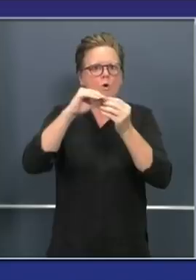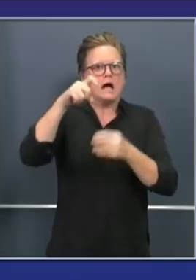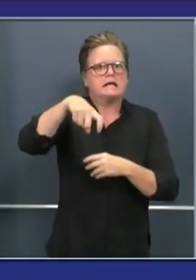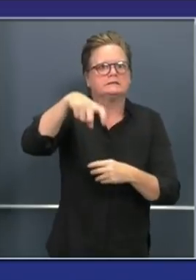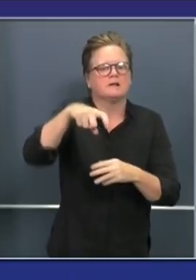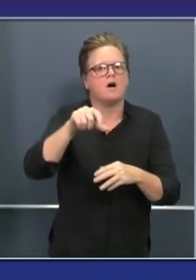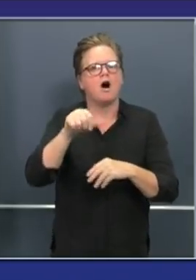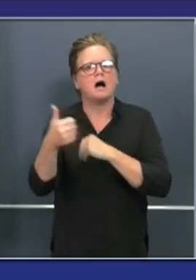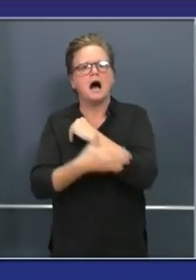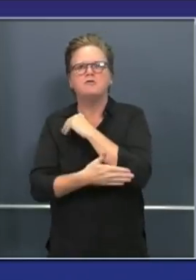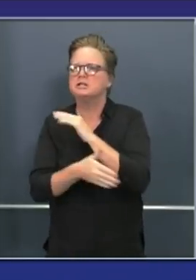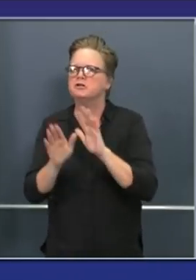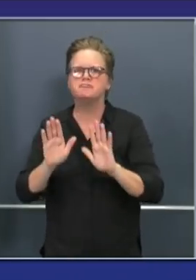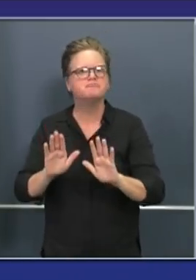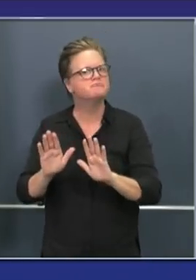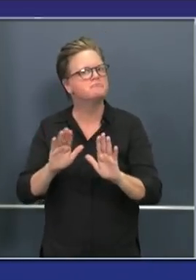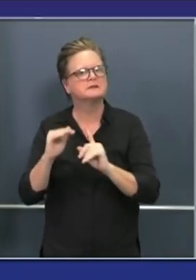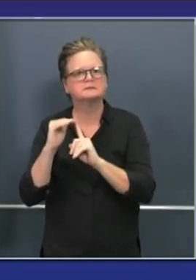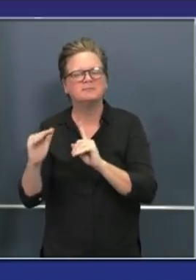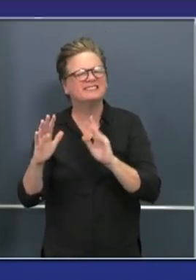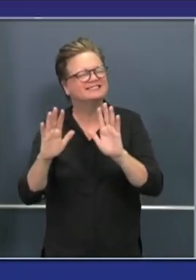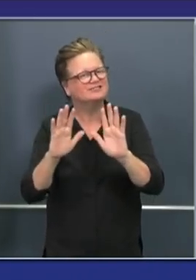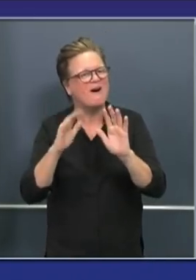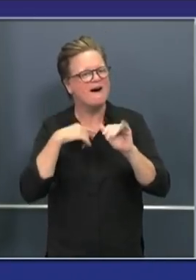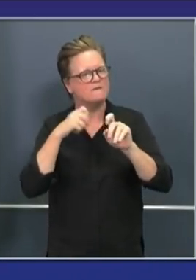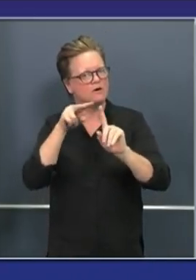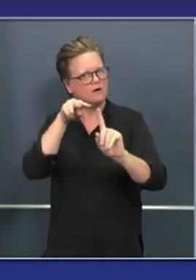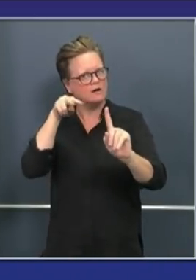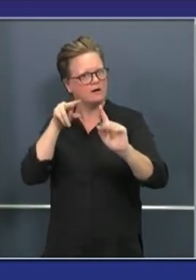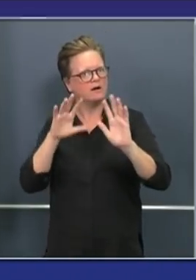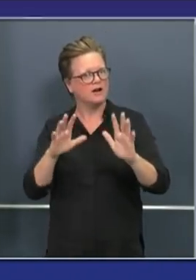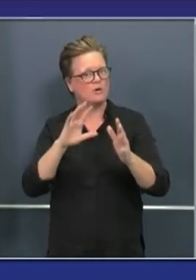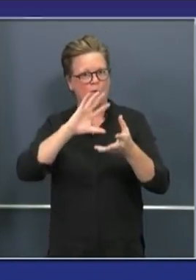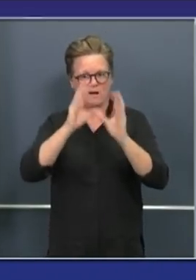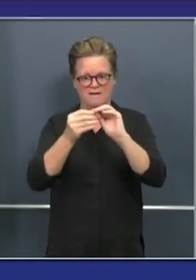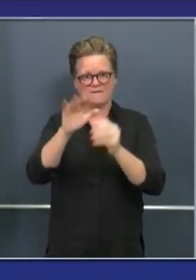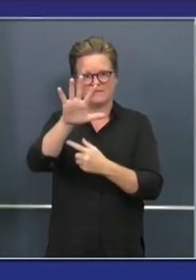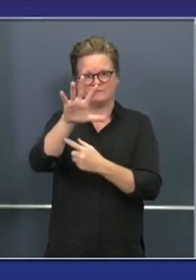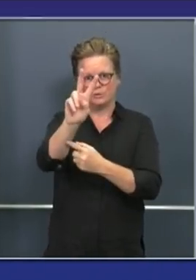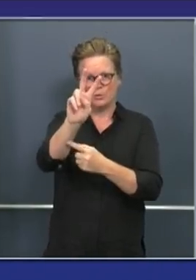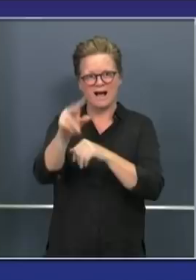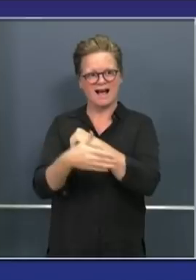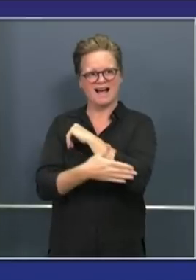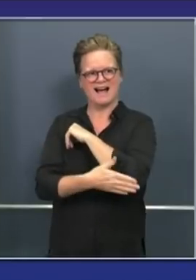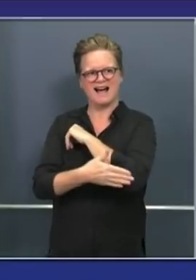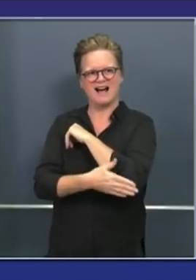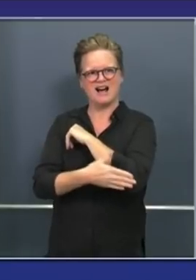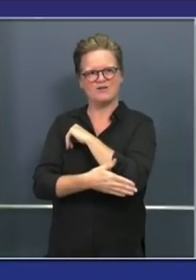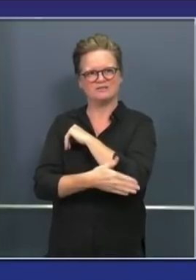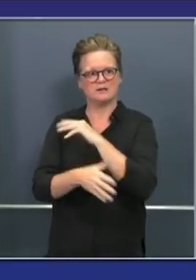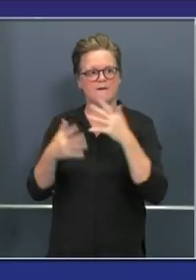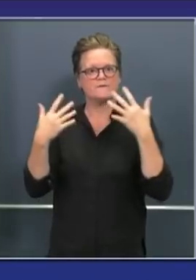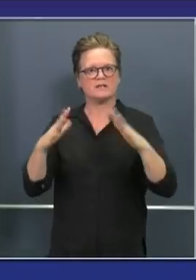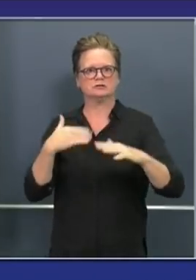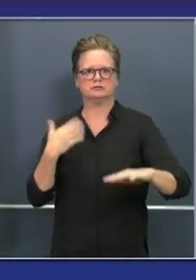EXPECTATIONS. WE HAVE NOW 52 OF OUR 58